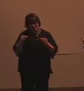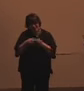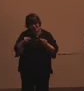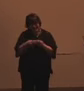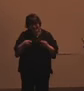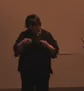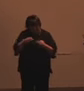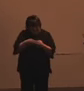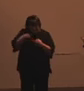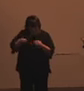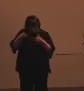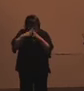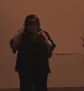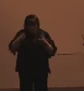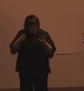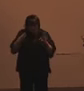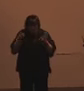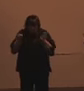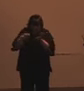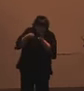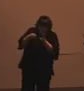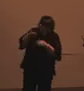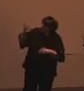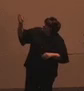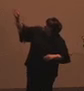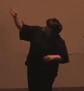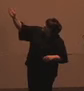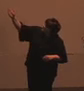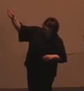And yeah, you will see this is a futon.